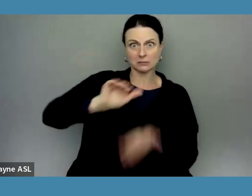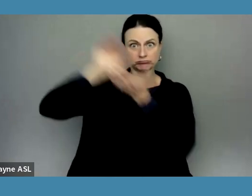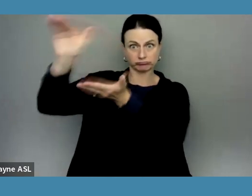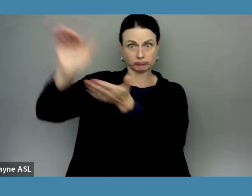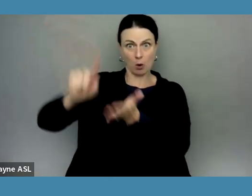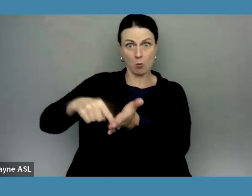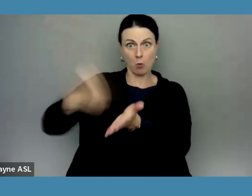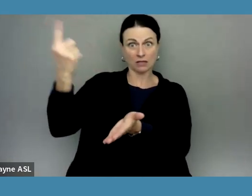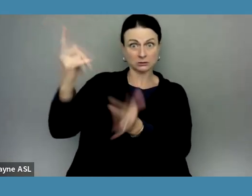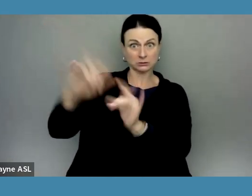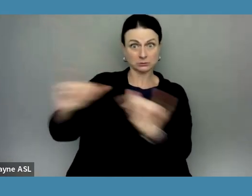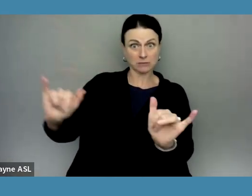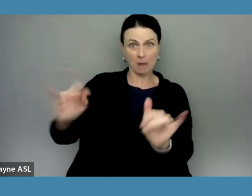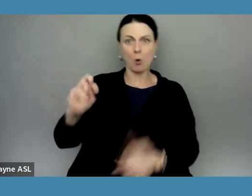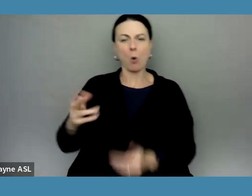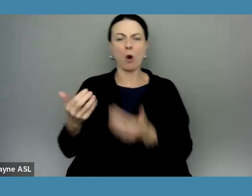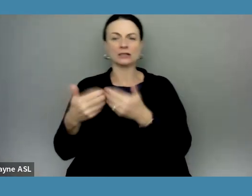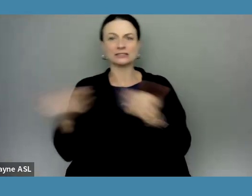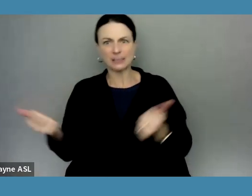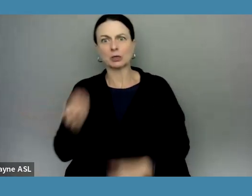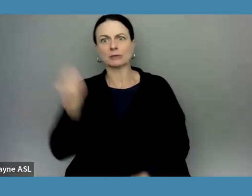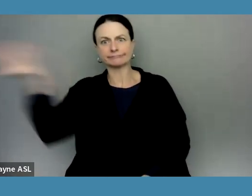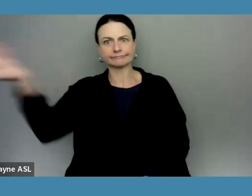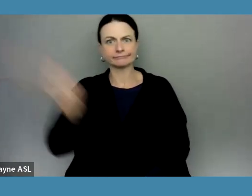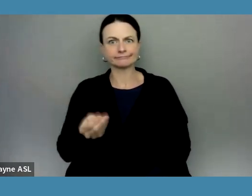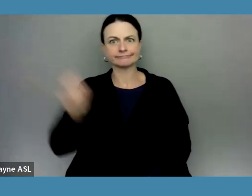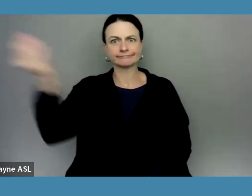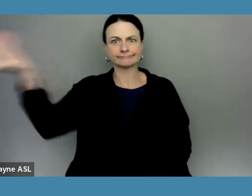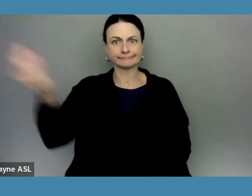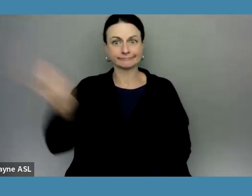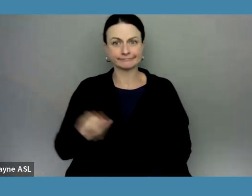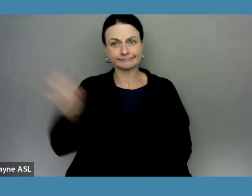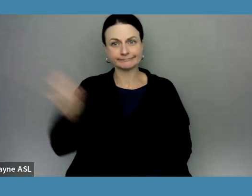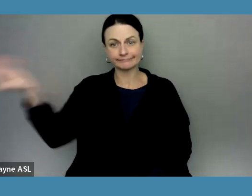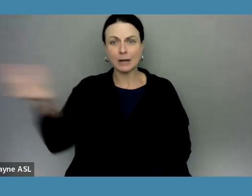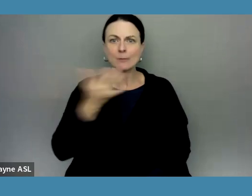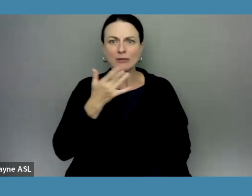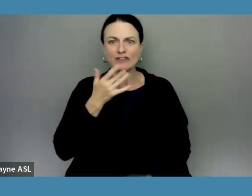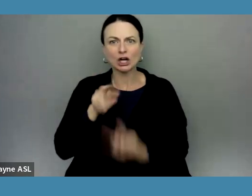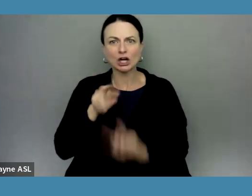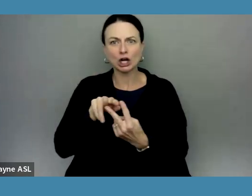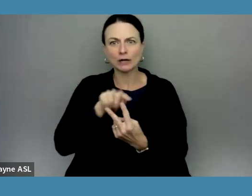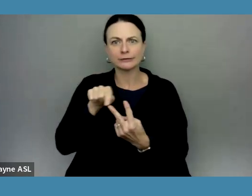or evidence be offered as a composite at one time or whether they want them to be offered,